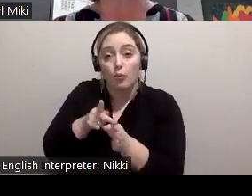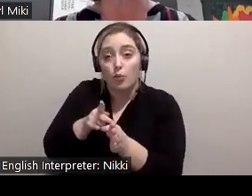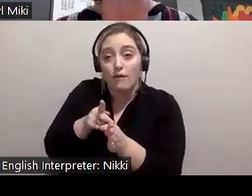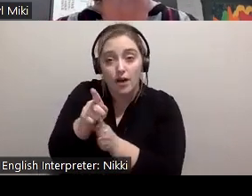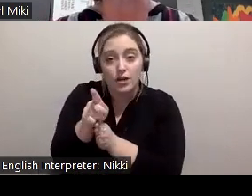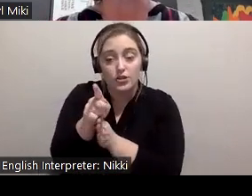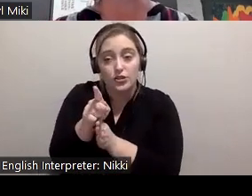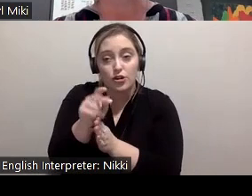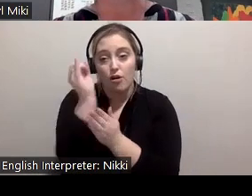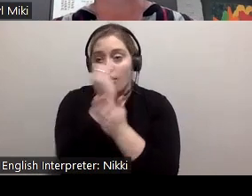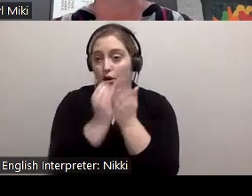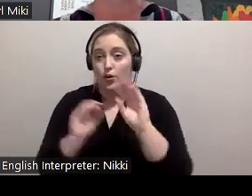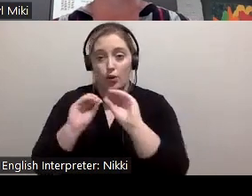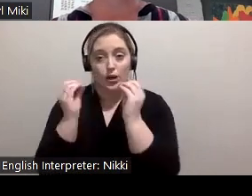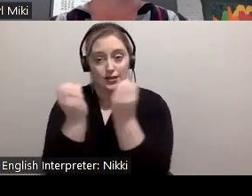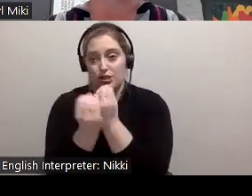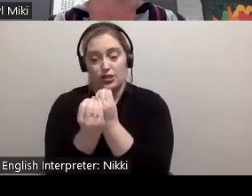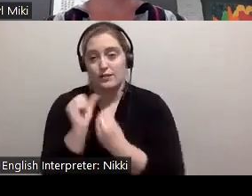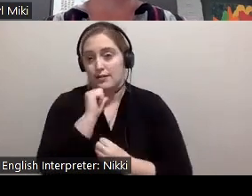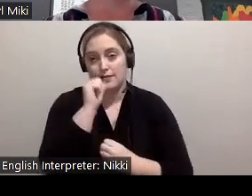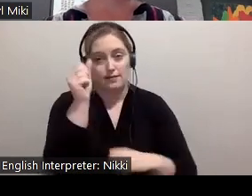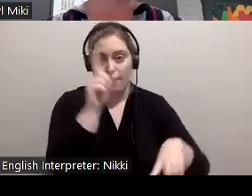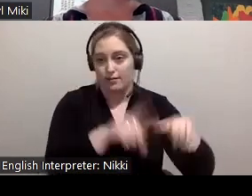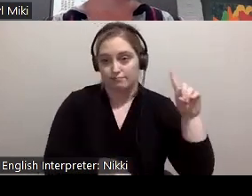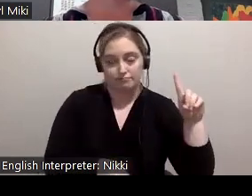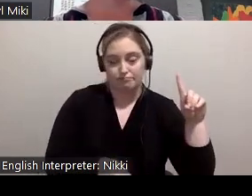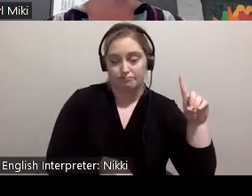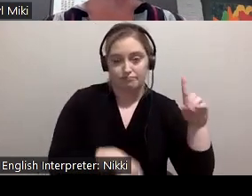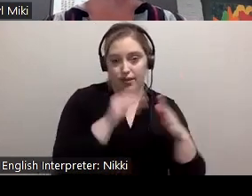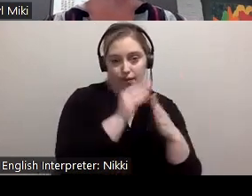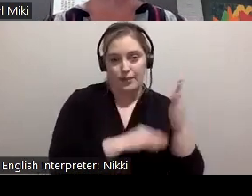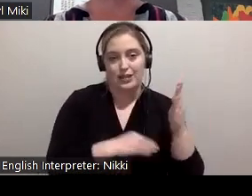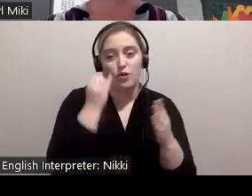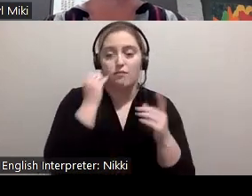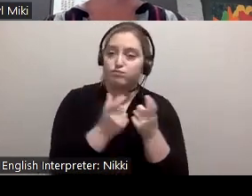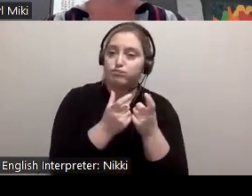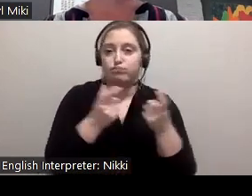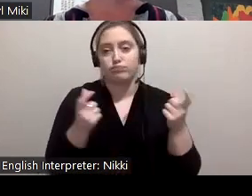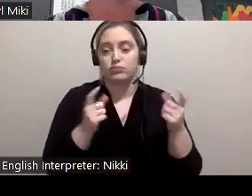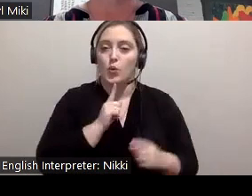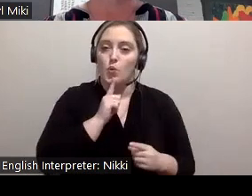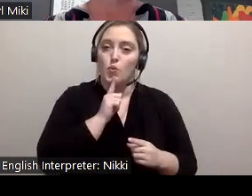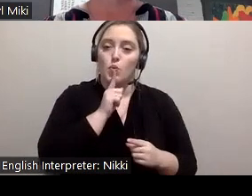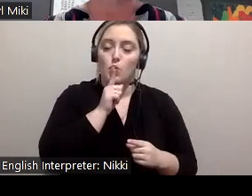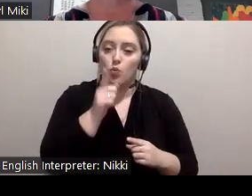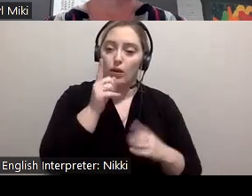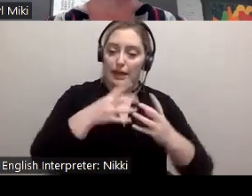mean by this is large sort of very very well established arts